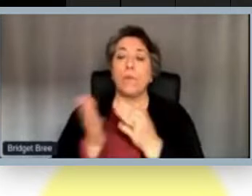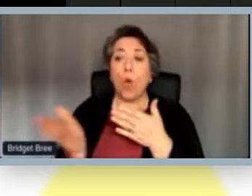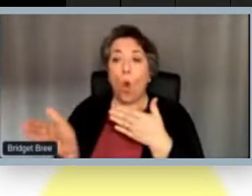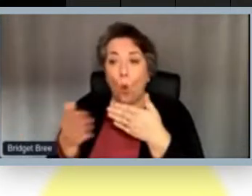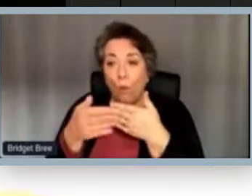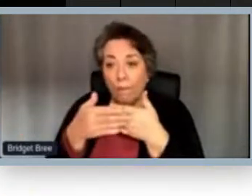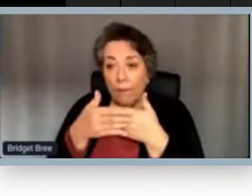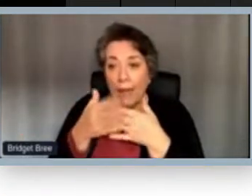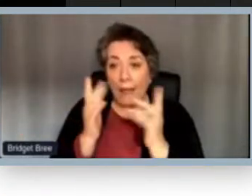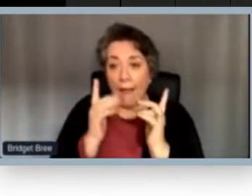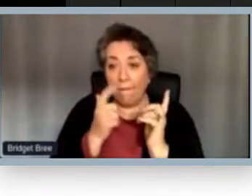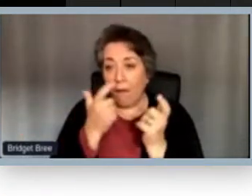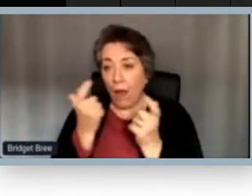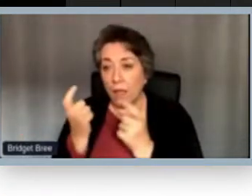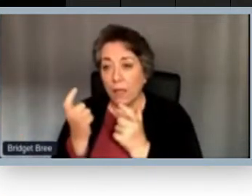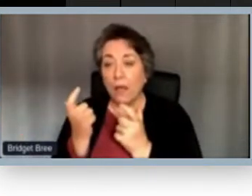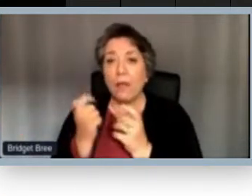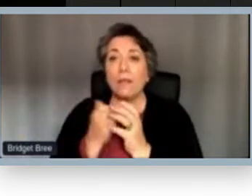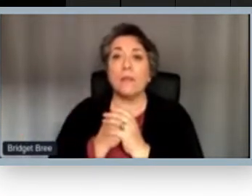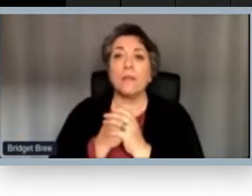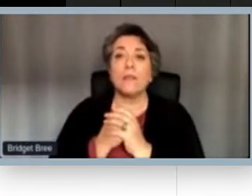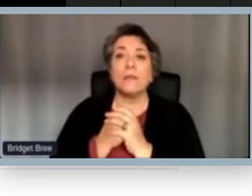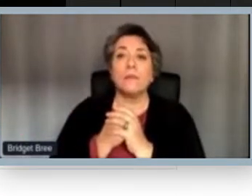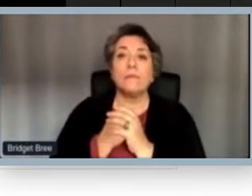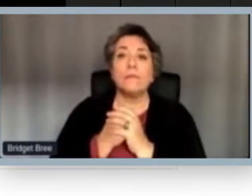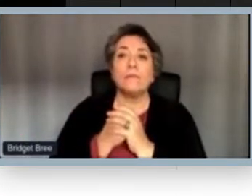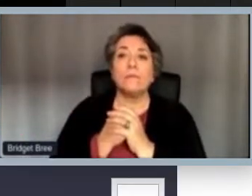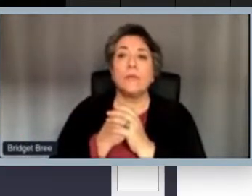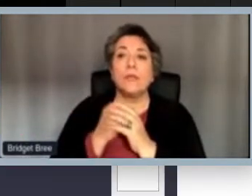I could upload a custom image, which I've already done.